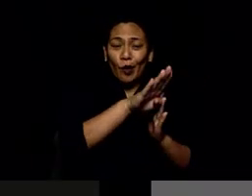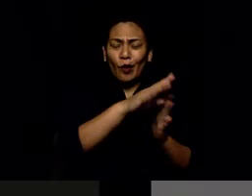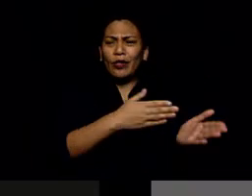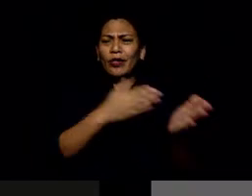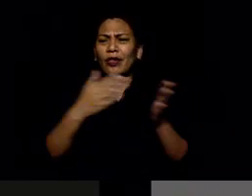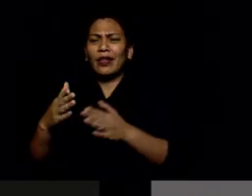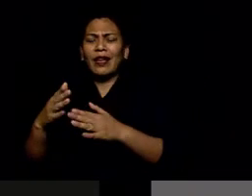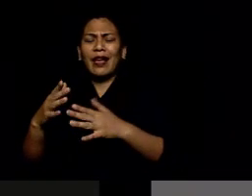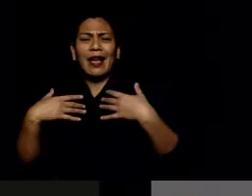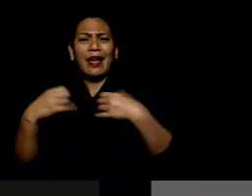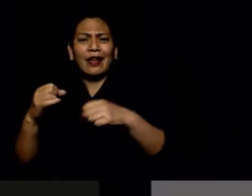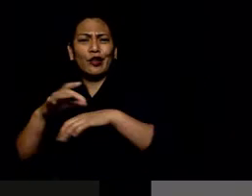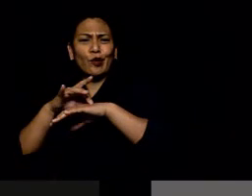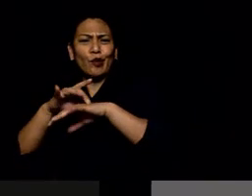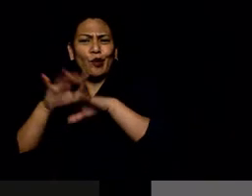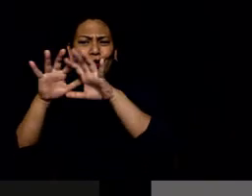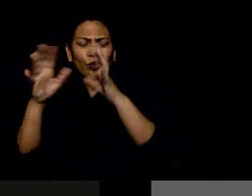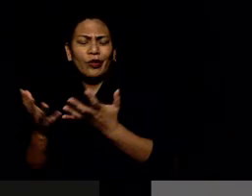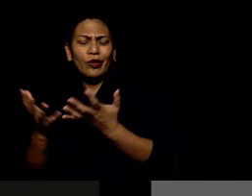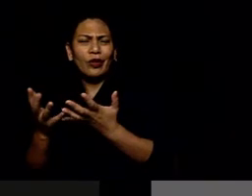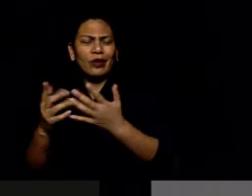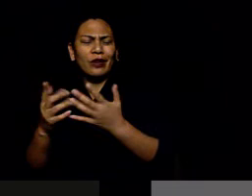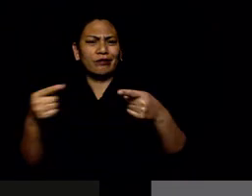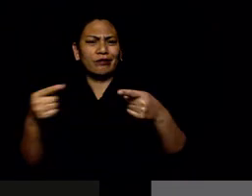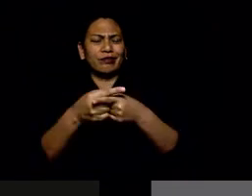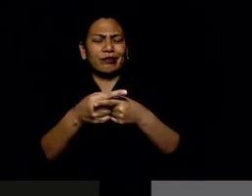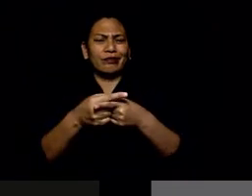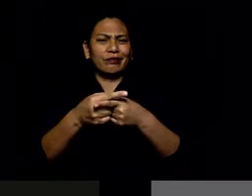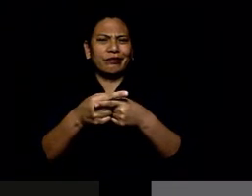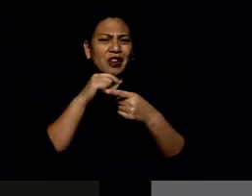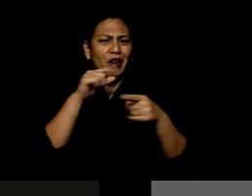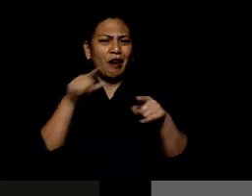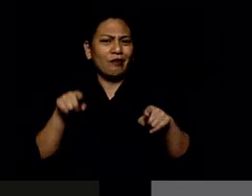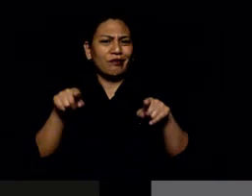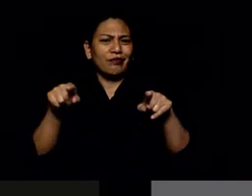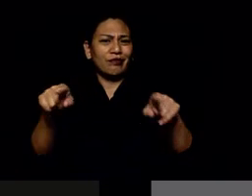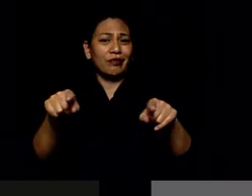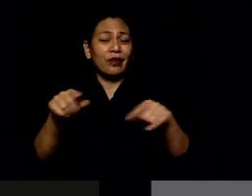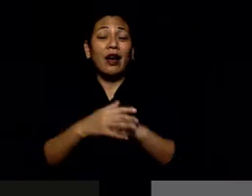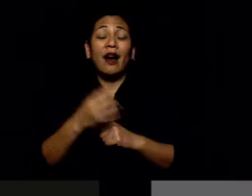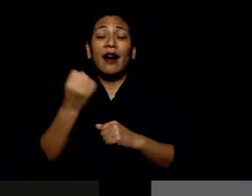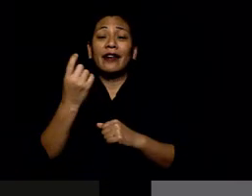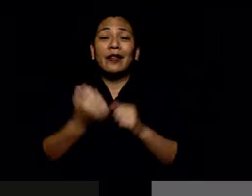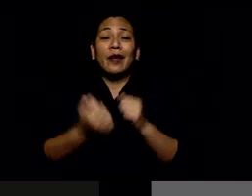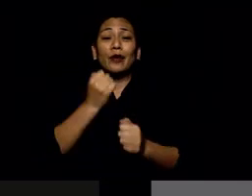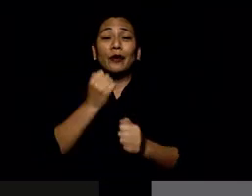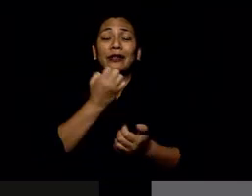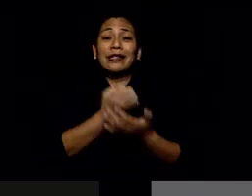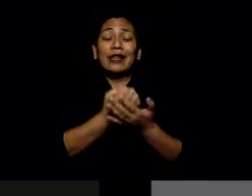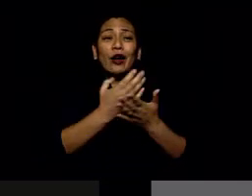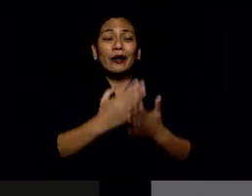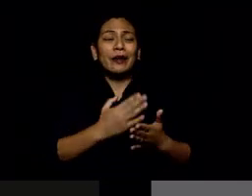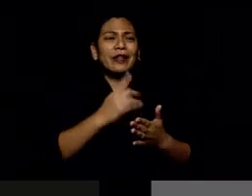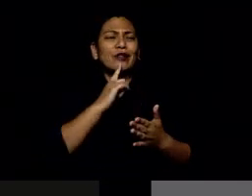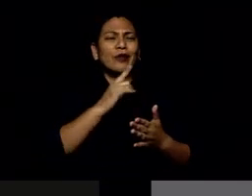And mainstream economists as a chorus dismiss this. And so did the business press.